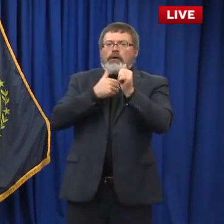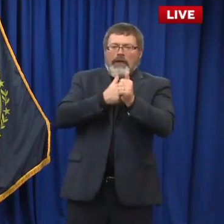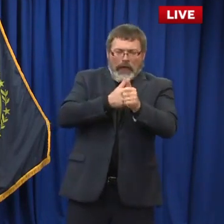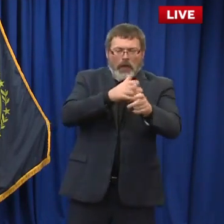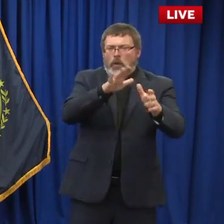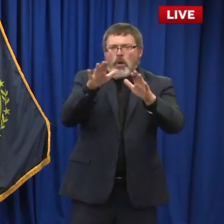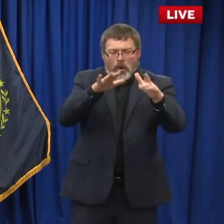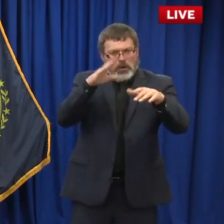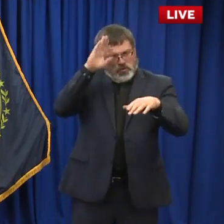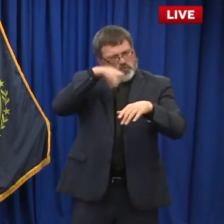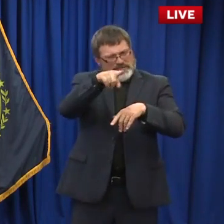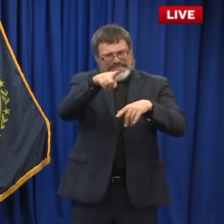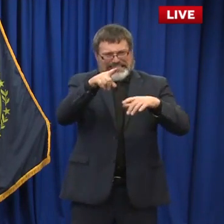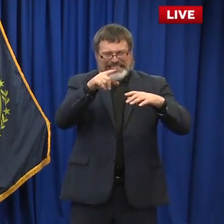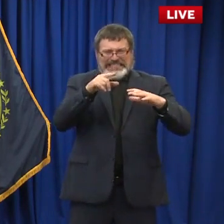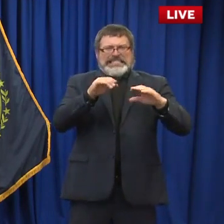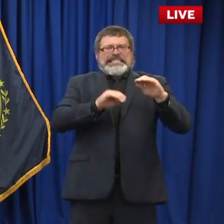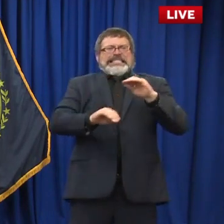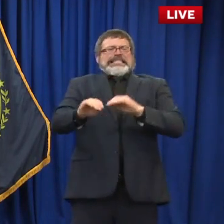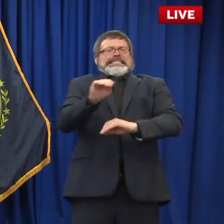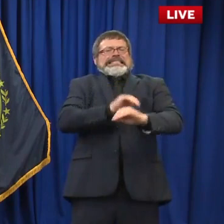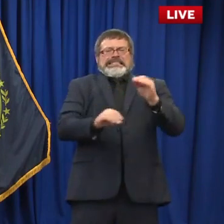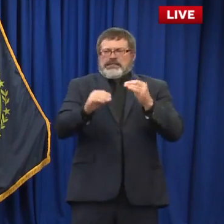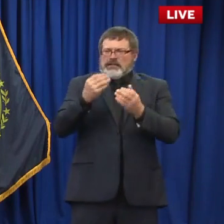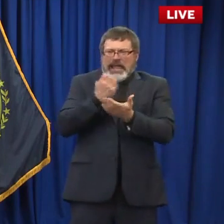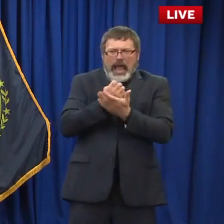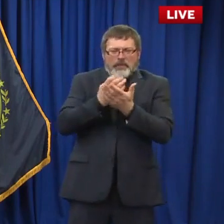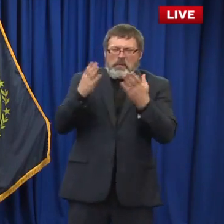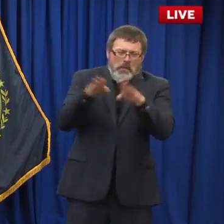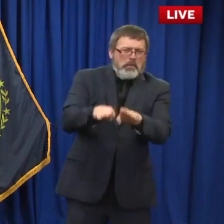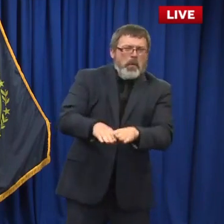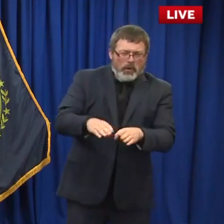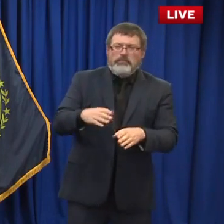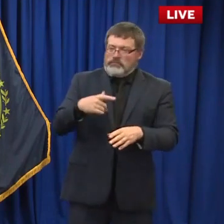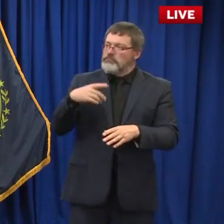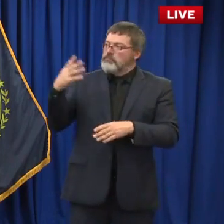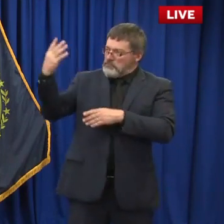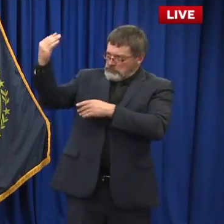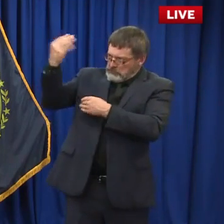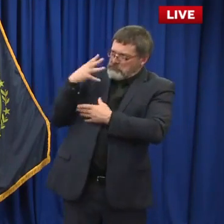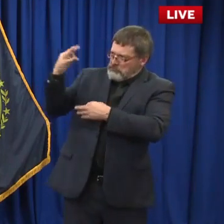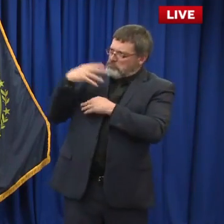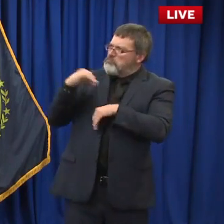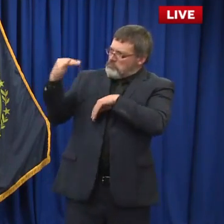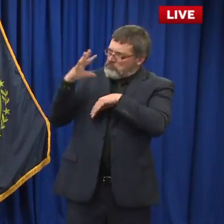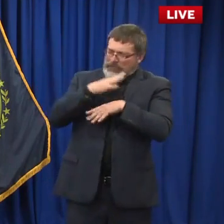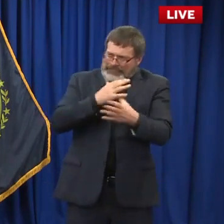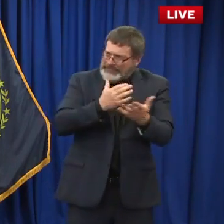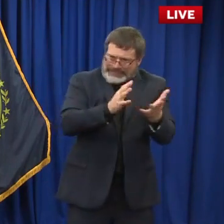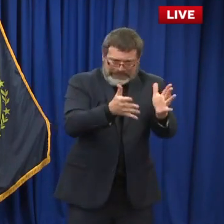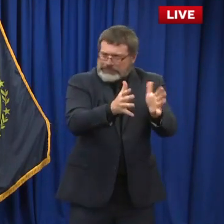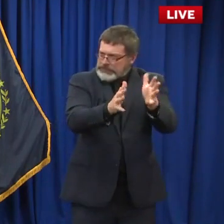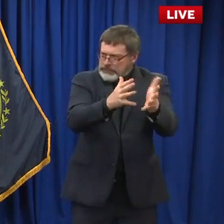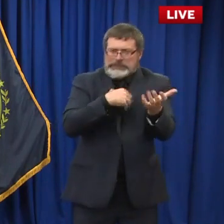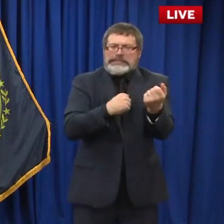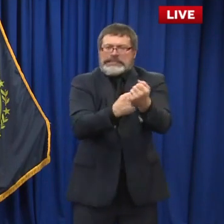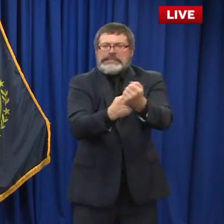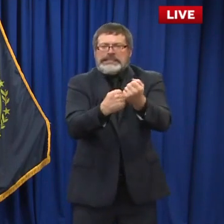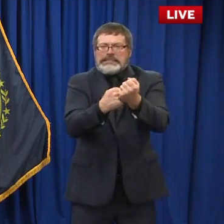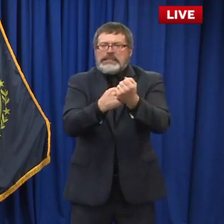KNOWING THAT THERE WOULD BE VERY SEVERE ECONOMIC LOSSES TO THEMSELVES AND THEIR COMMUNITIES, FOLLOWING THAT GUIDANCE AND I THINK THAT'S WHAT THE BASIS OF THAT COMMITMENT TO